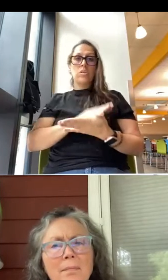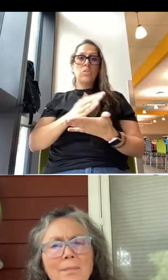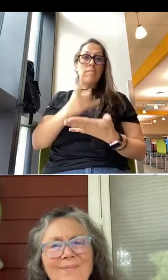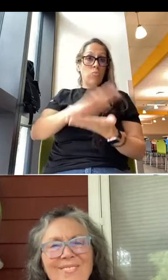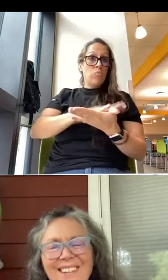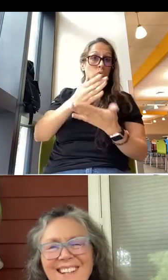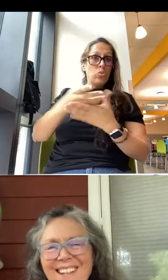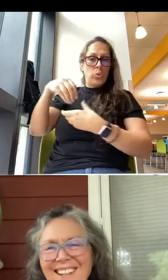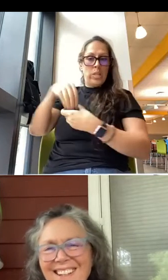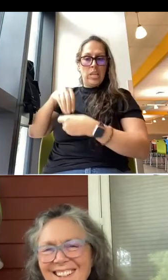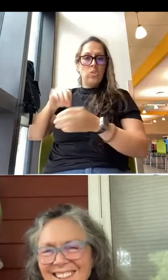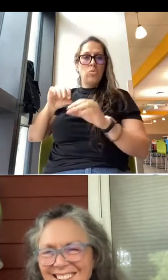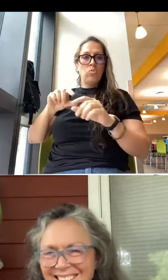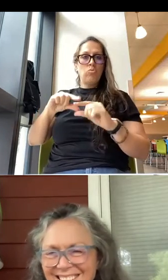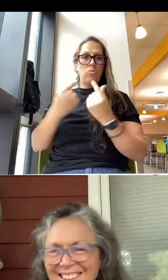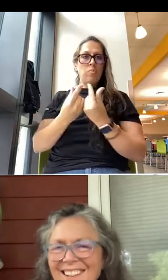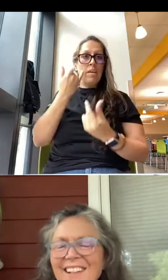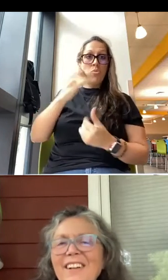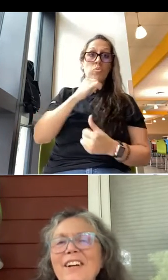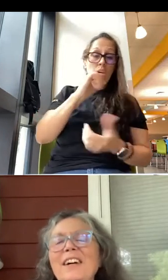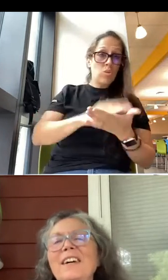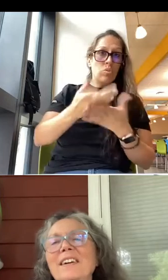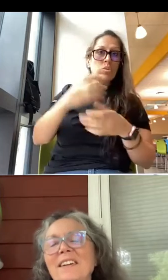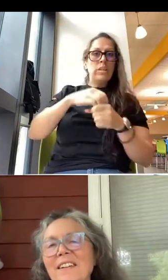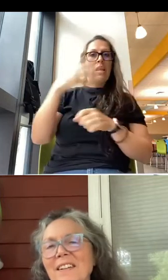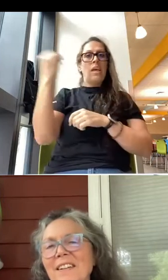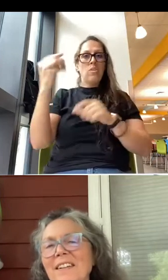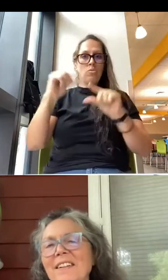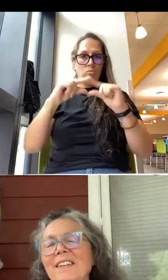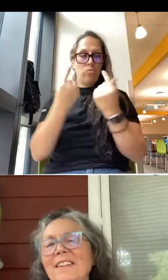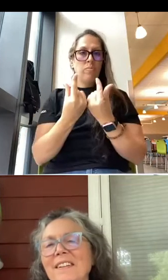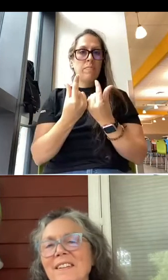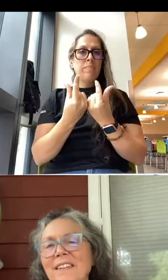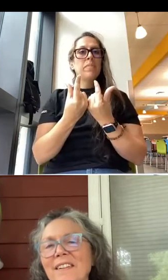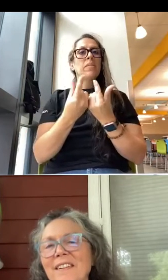and if you're uncooked, you're in the out-group. And the the way that you can tell